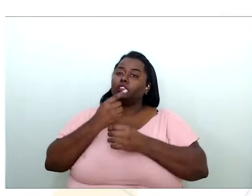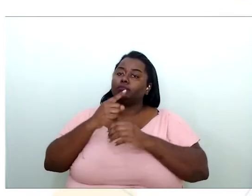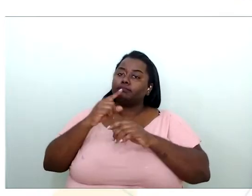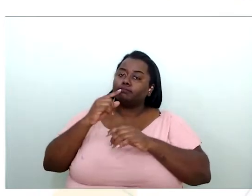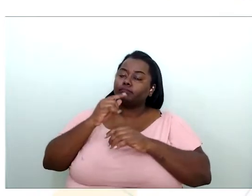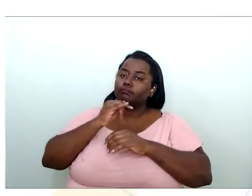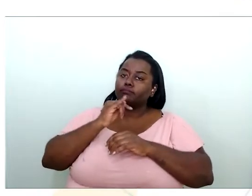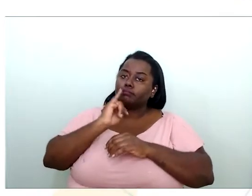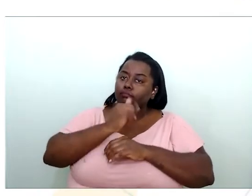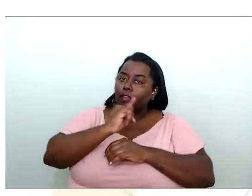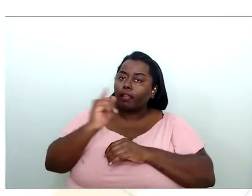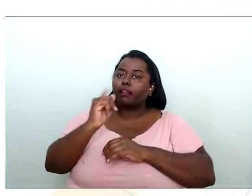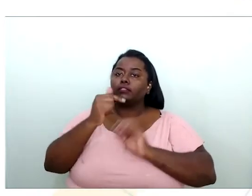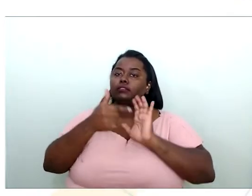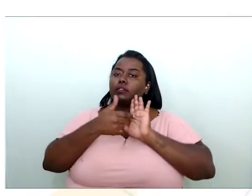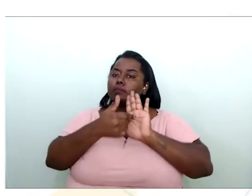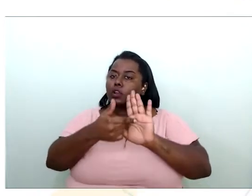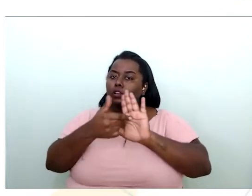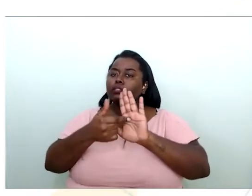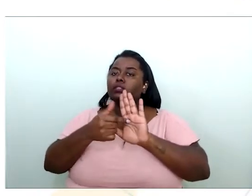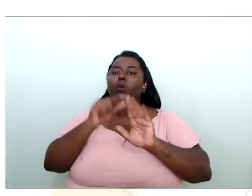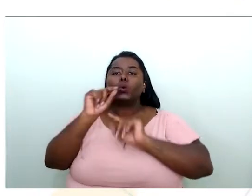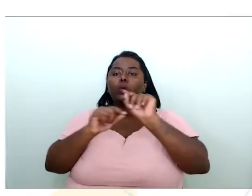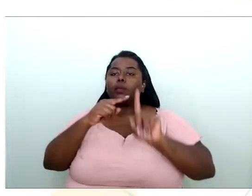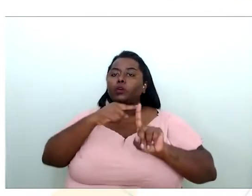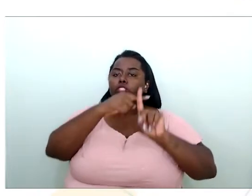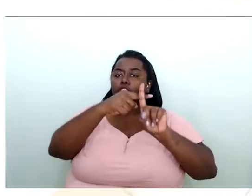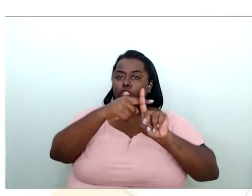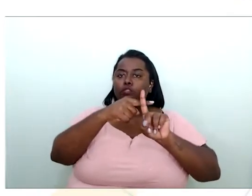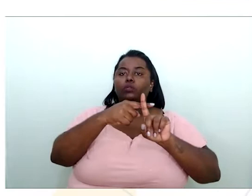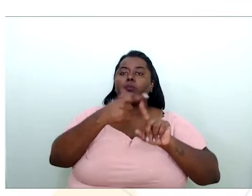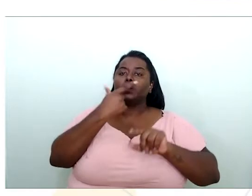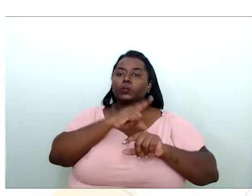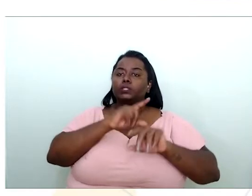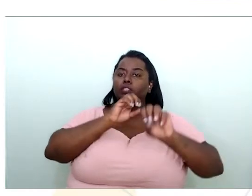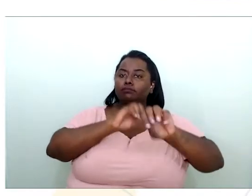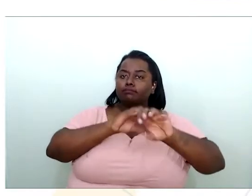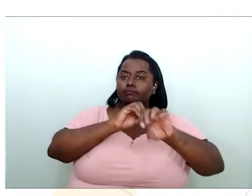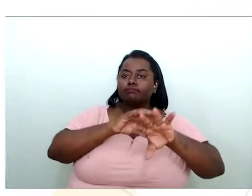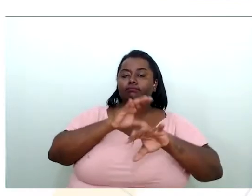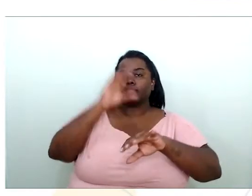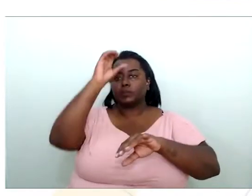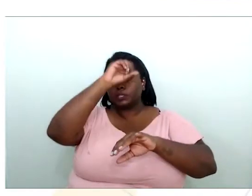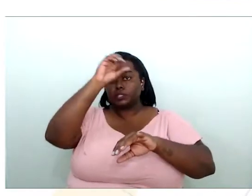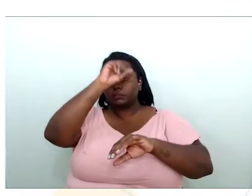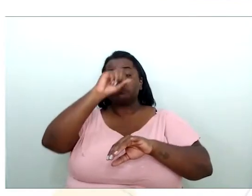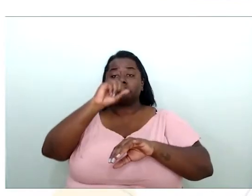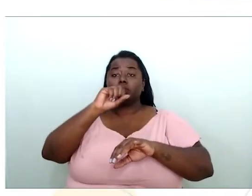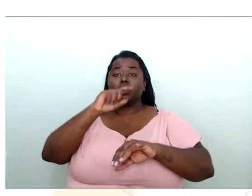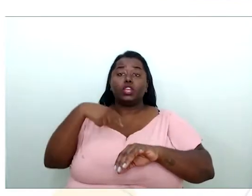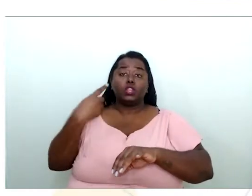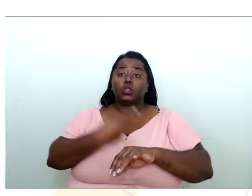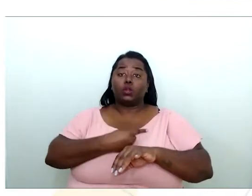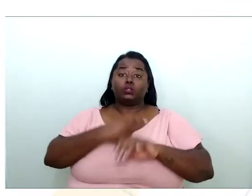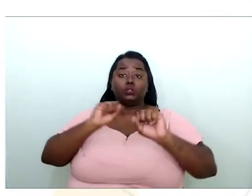narrative and demonstrate its benefit to learning and teaching our efforts will